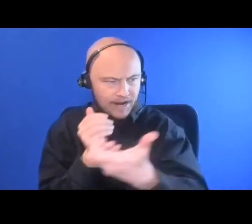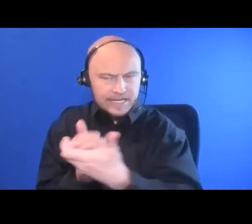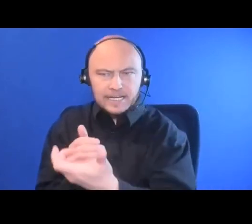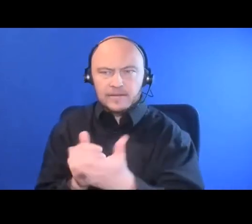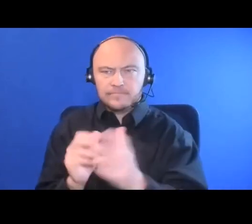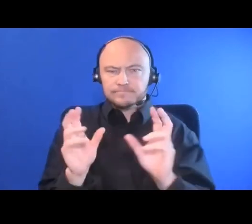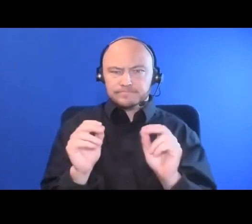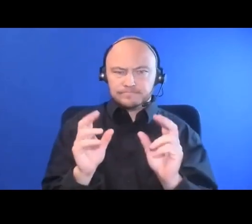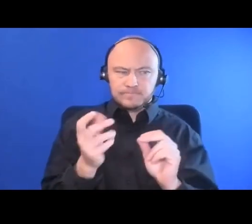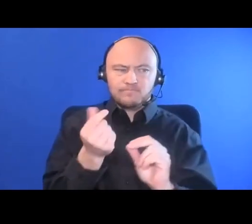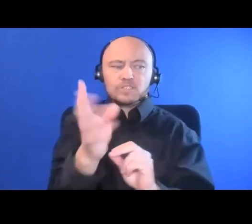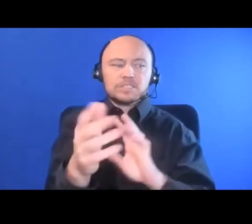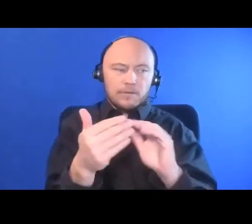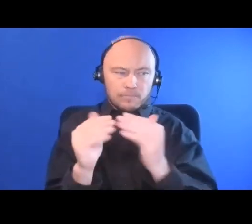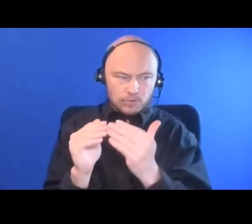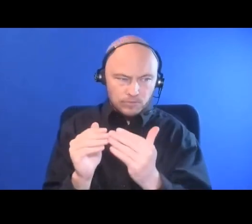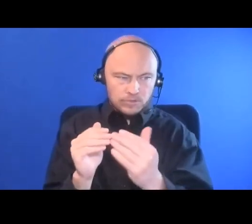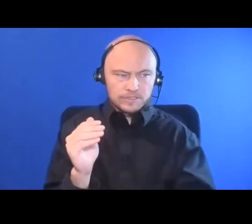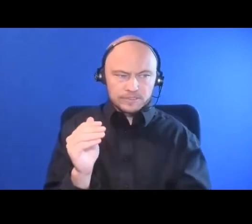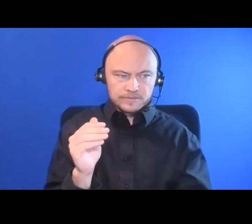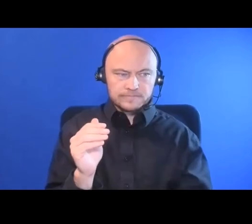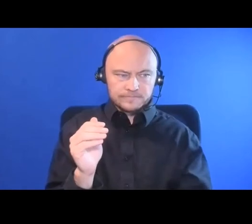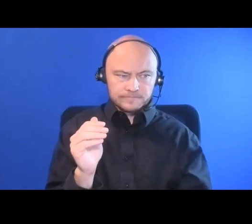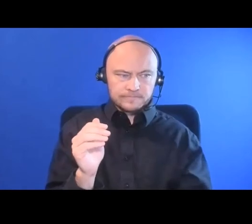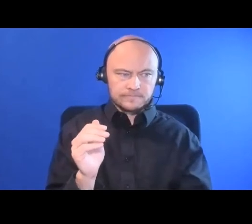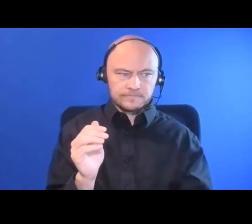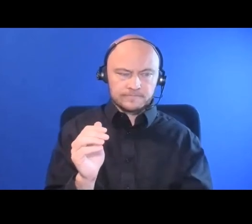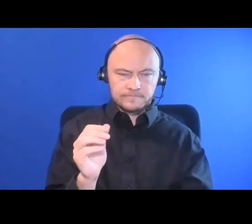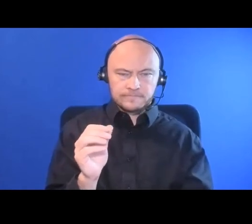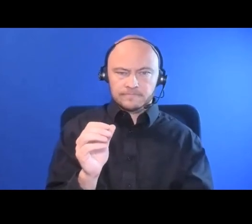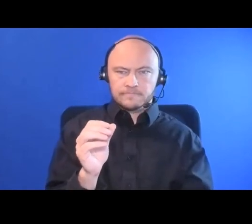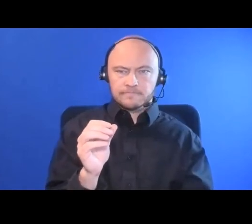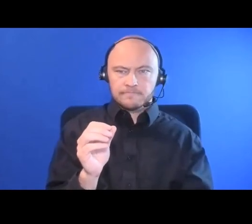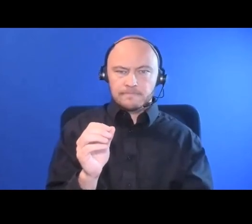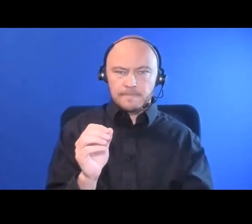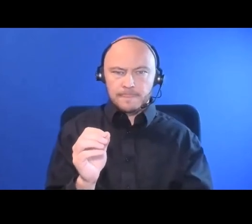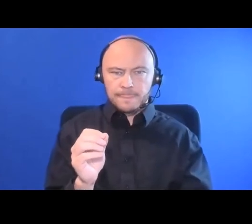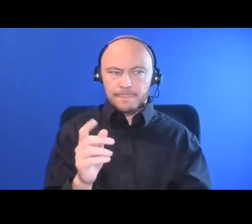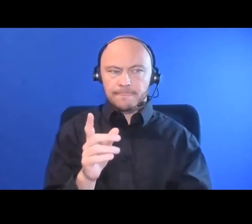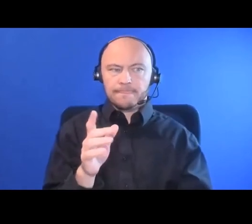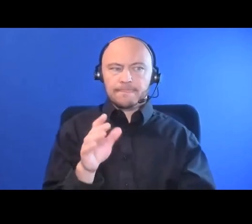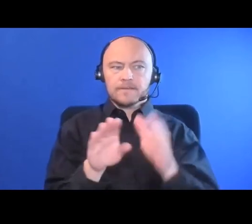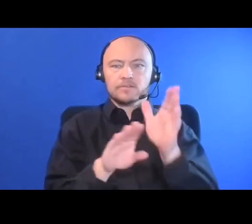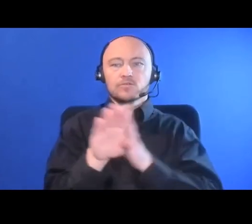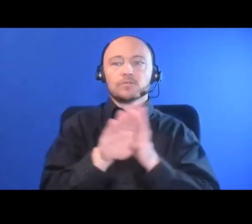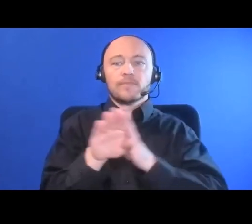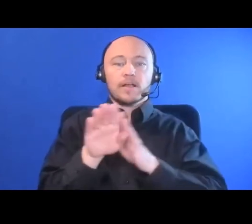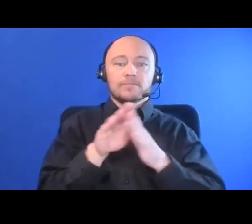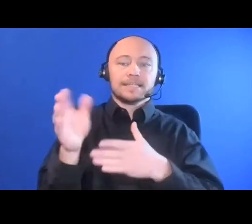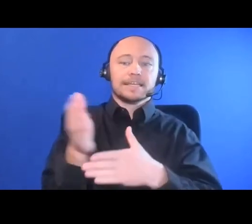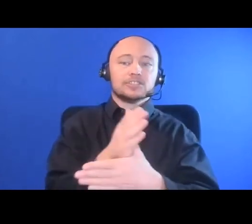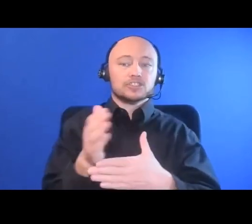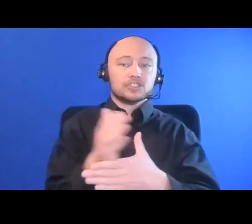for certain communities, right? But then, just developing a shared history, mentorship is one of the things